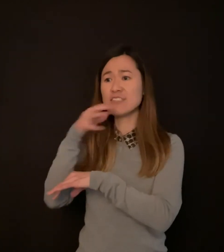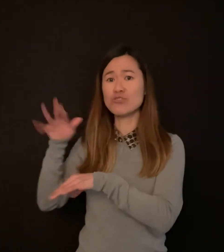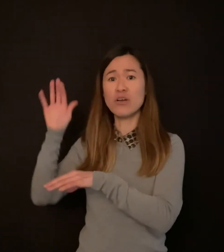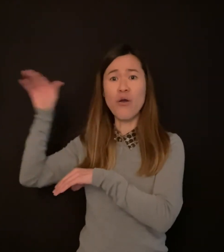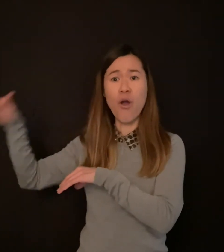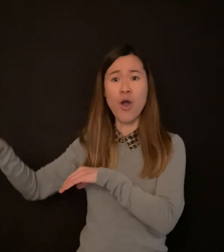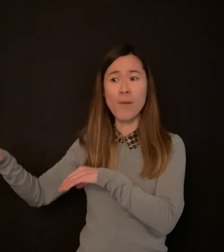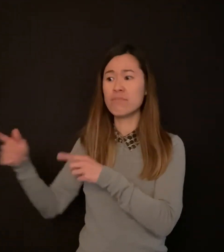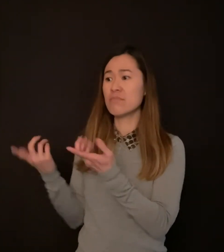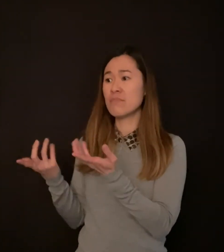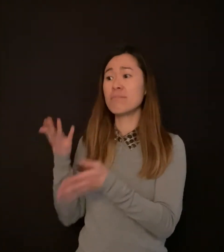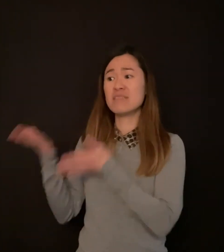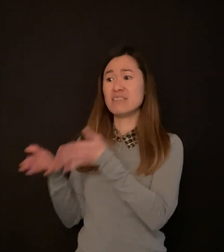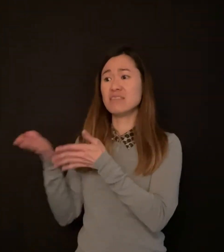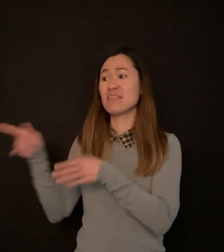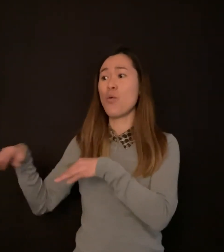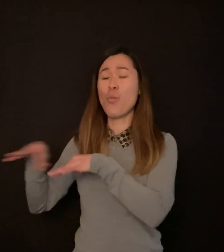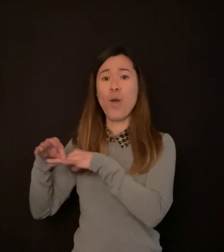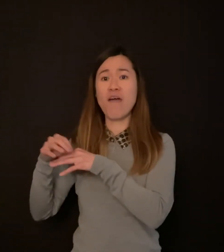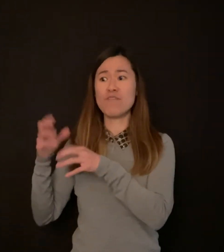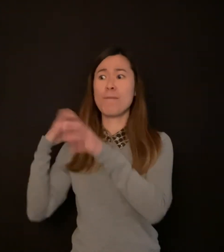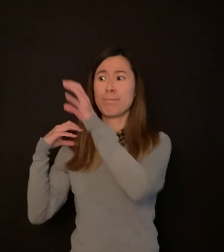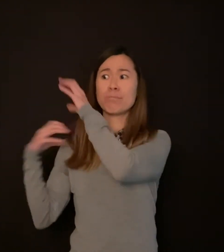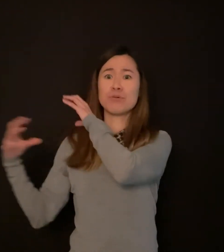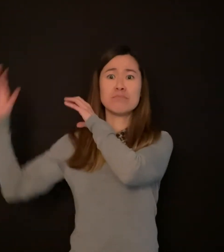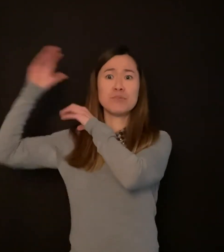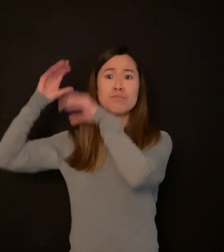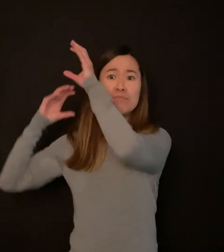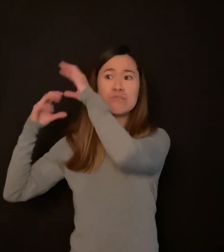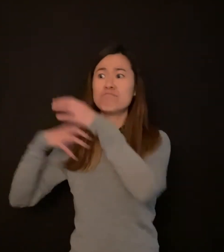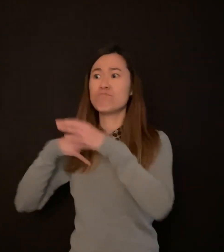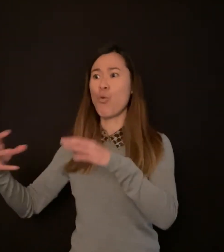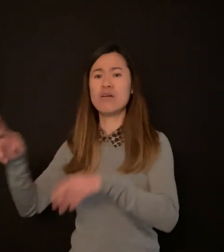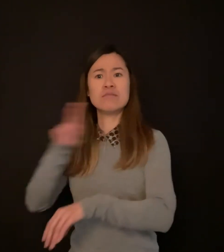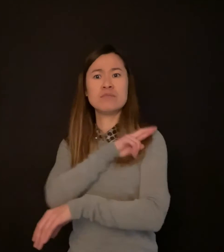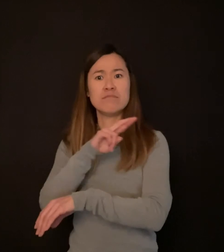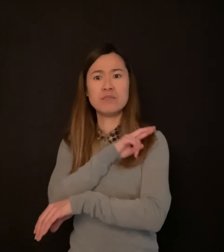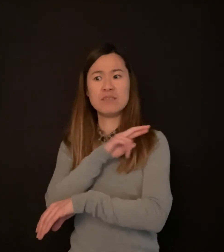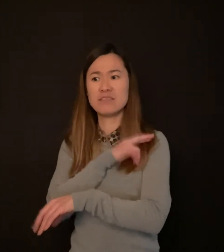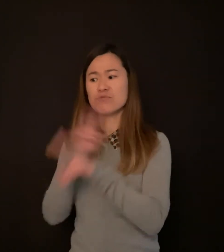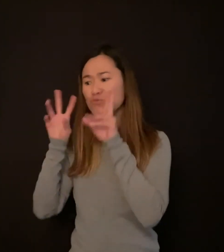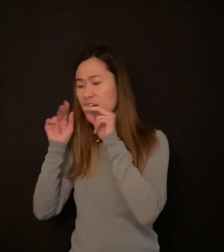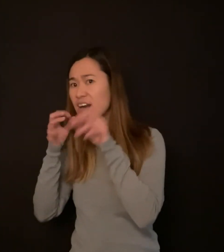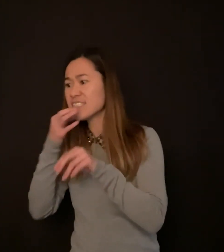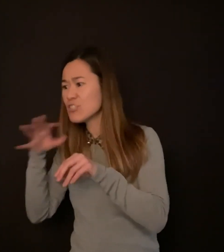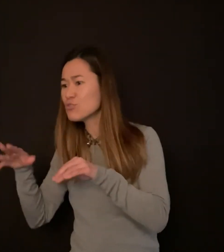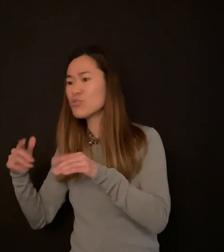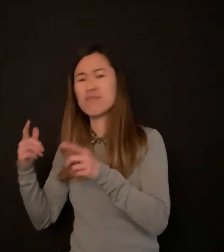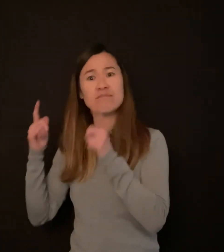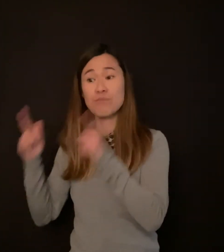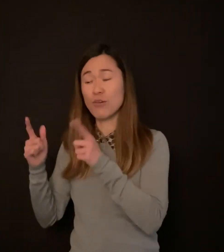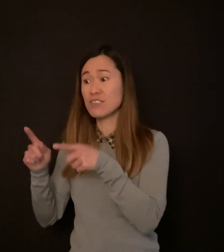be committed to work towards it. Another better way, contact Australian Relationships,